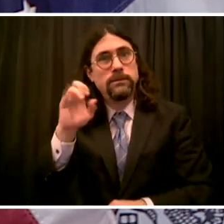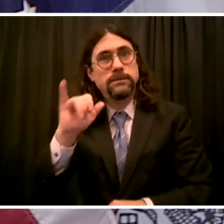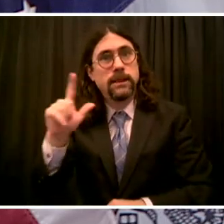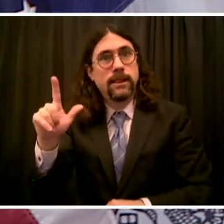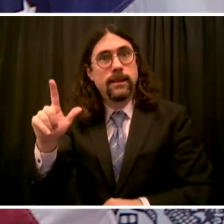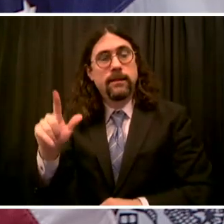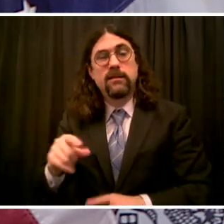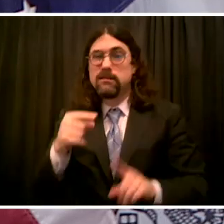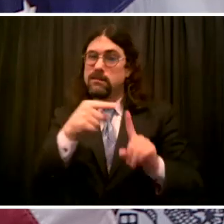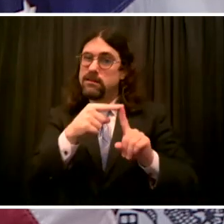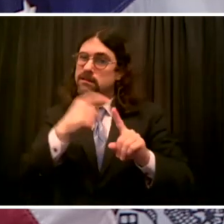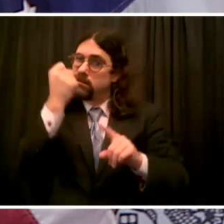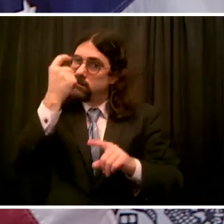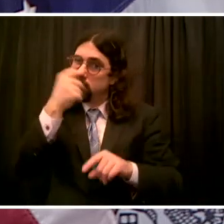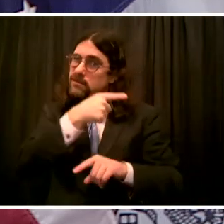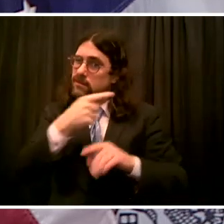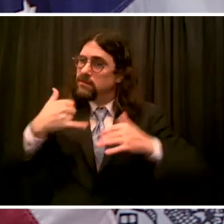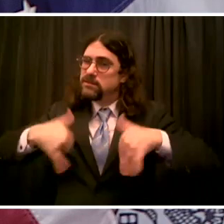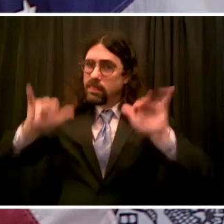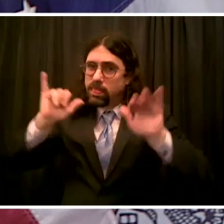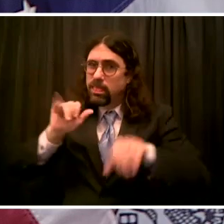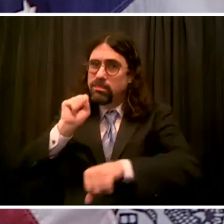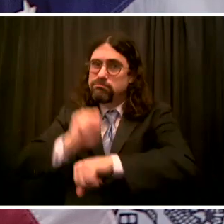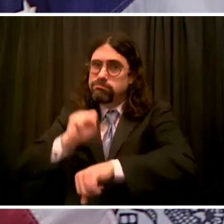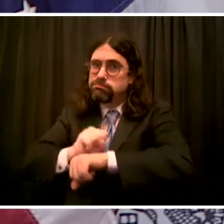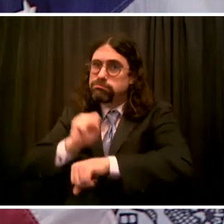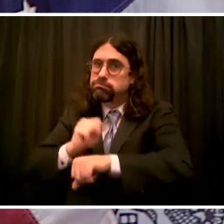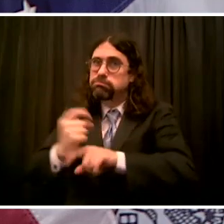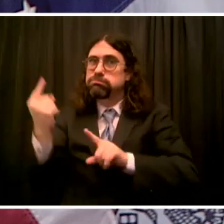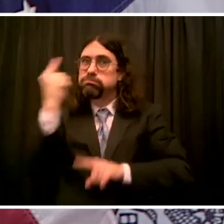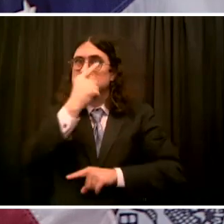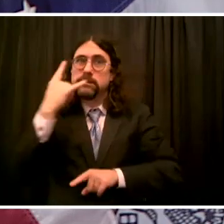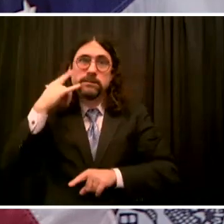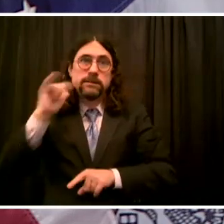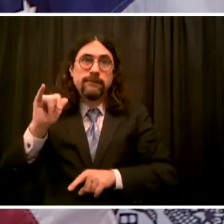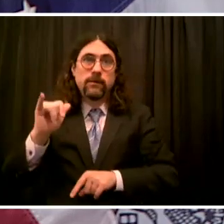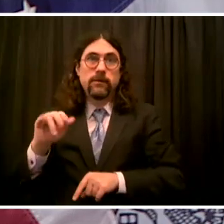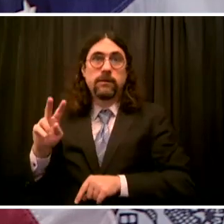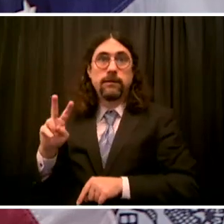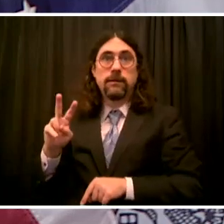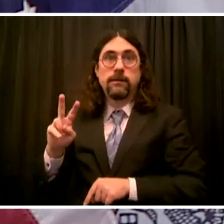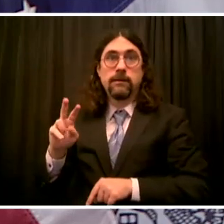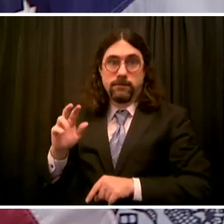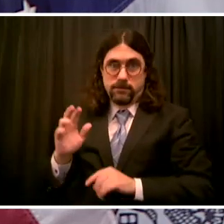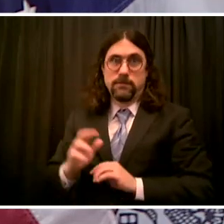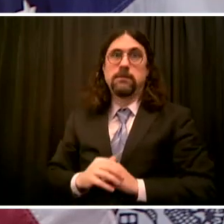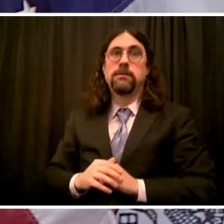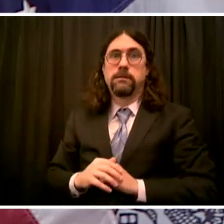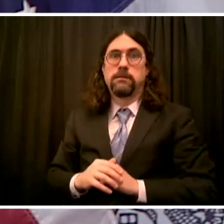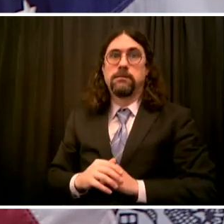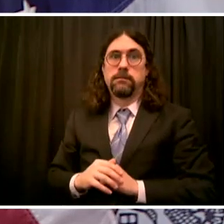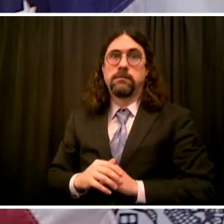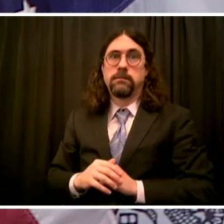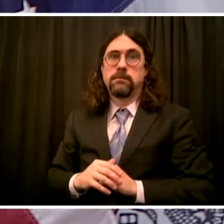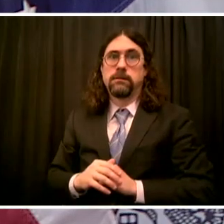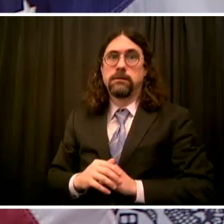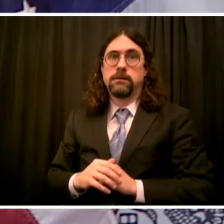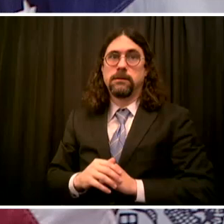MEAHNWI,LE AS I SA, IDJIMMY HAS A DAY JOB AND HE HAS TO ATTEND TO THAT CONSISTENTLY AS WELL. WHAT WE'RE GOING